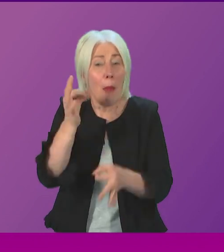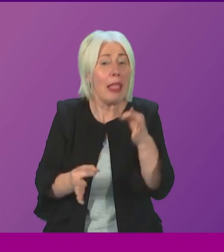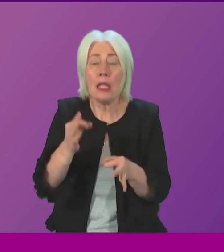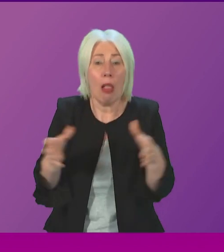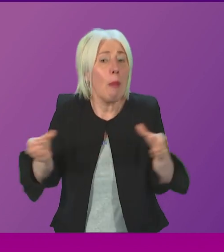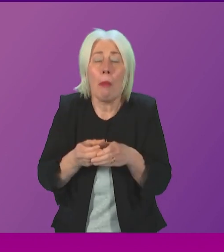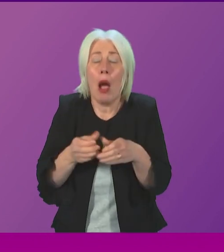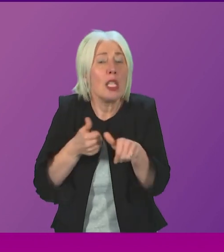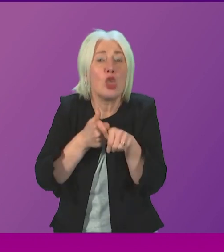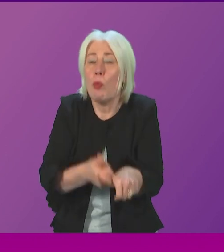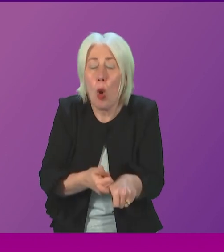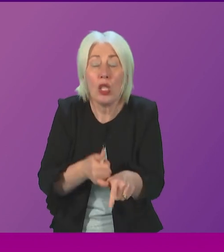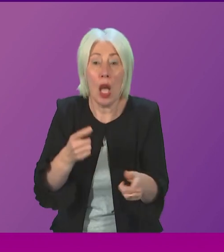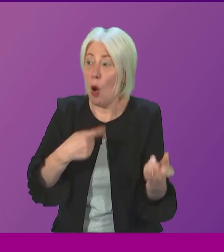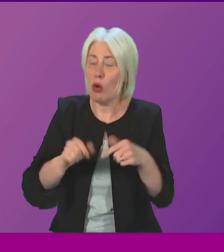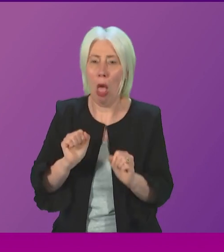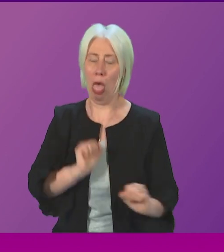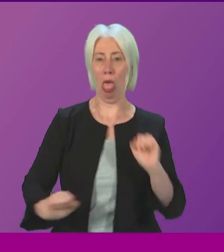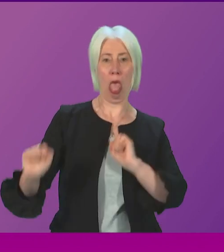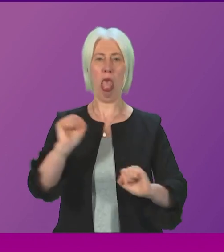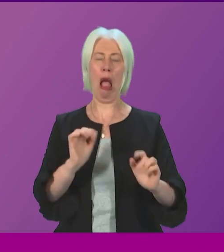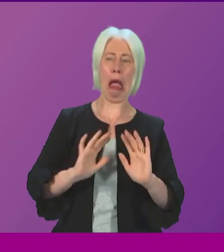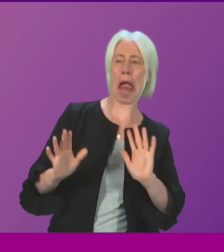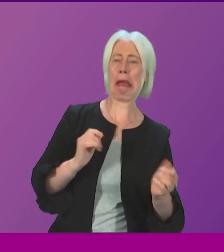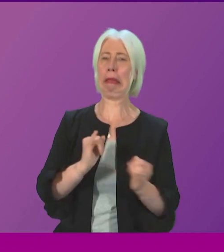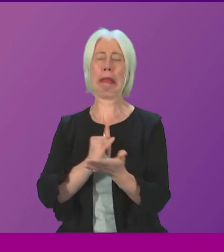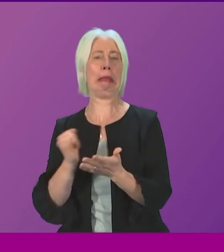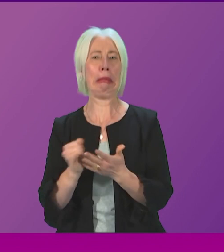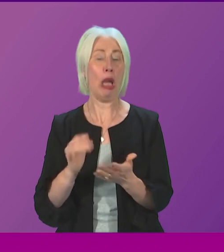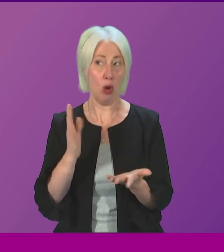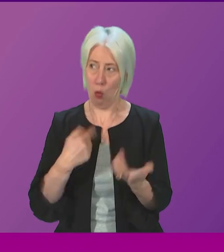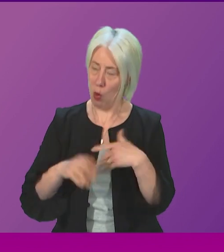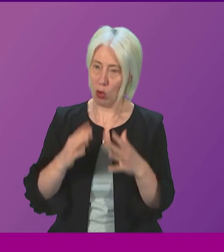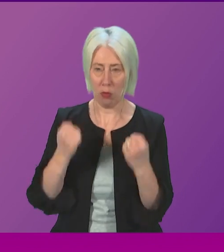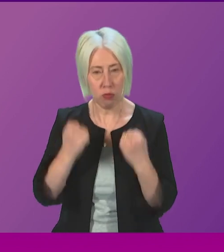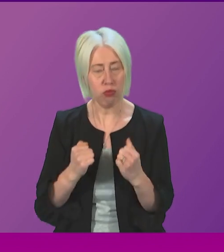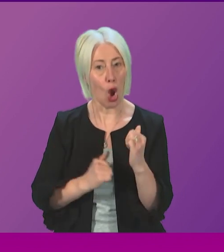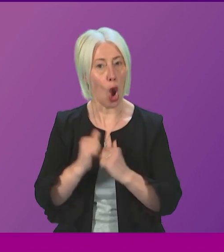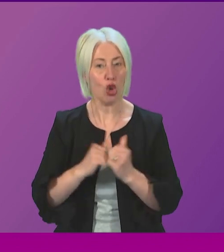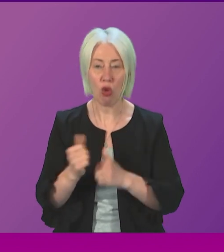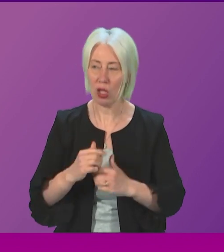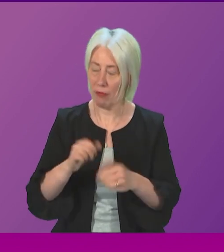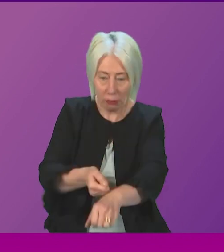There is no hesitancy or reticence from the Scottish Government in relation to being as constructive and proactive as we can.